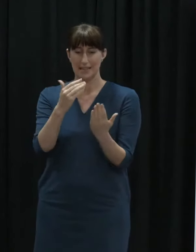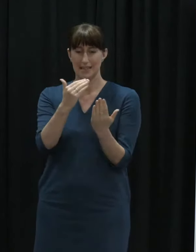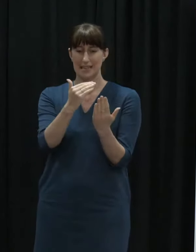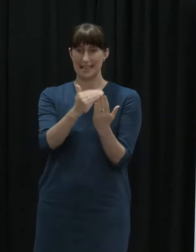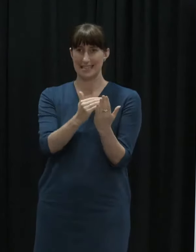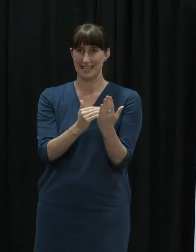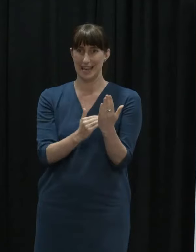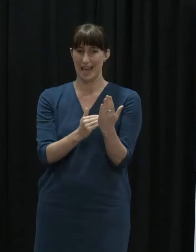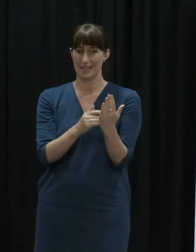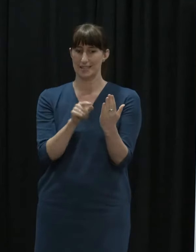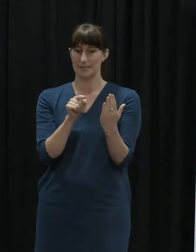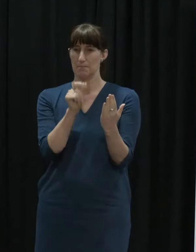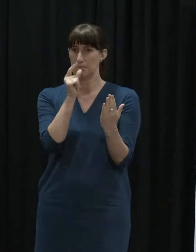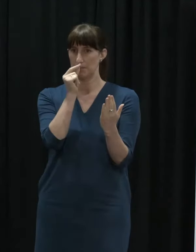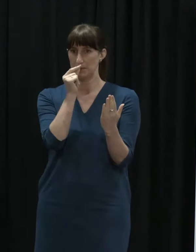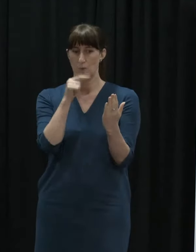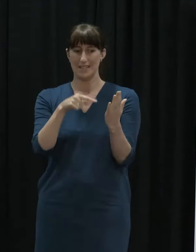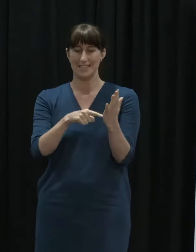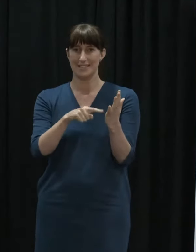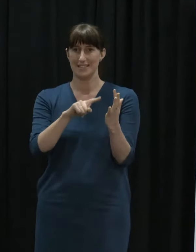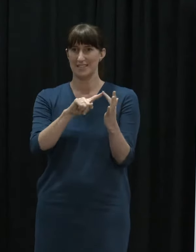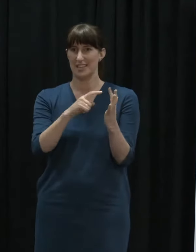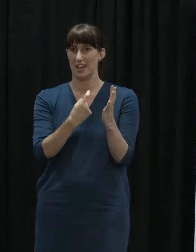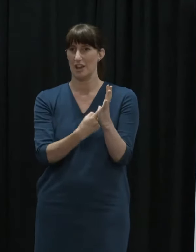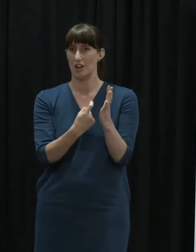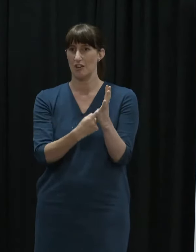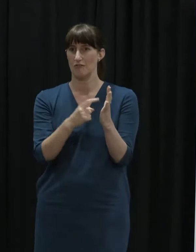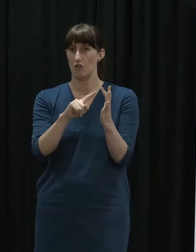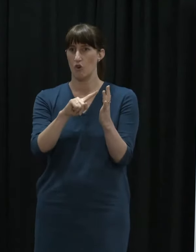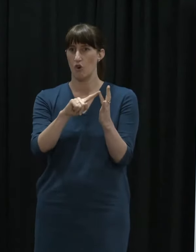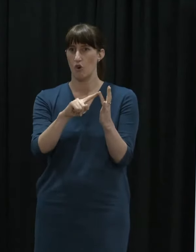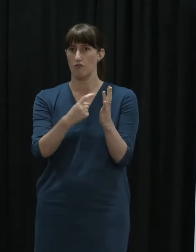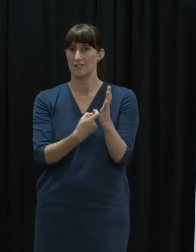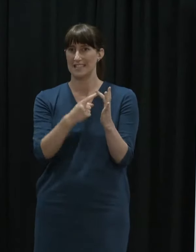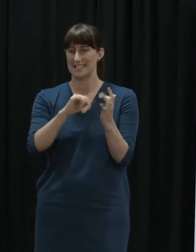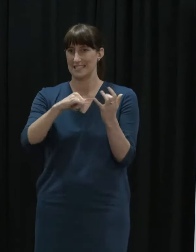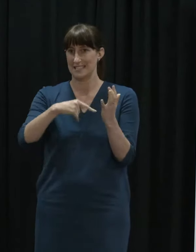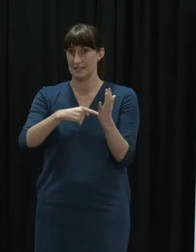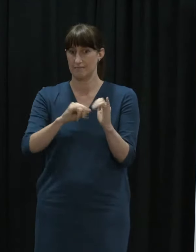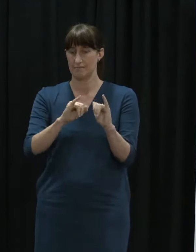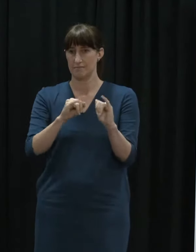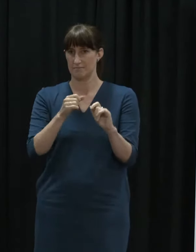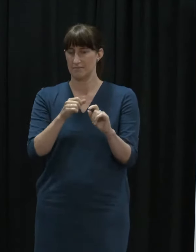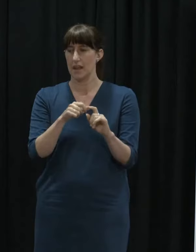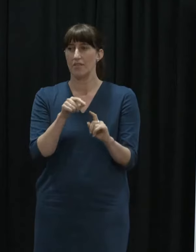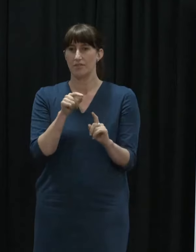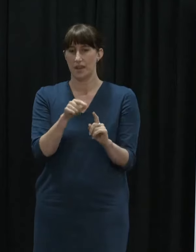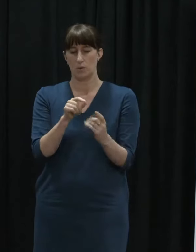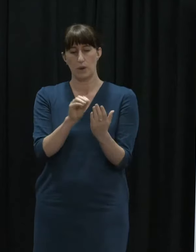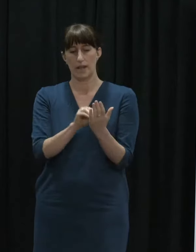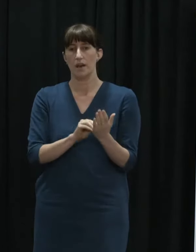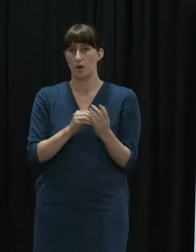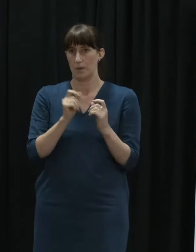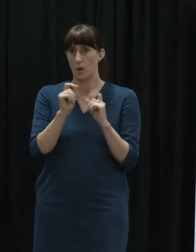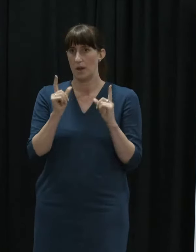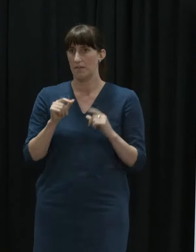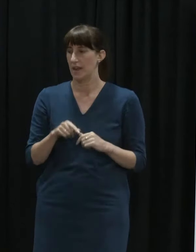associated with an organisation who is listed as a terrorist, you can be expecting to face